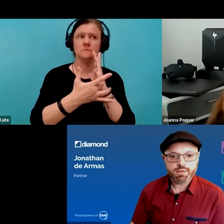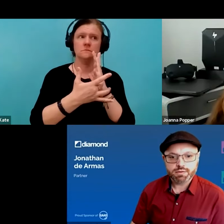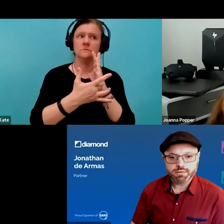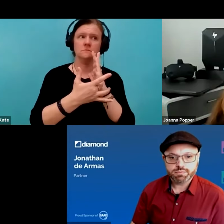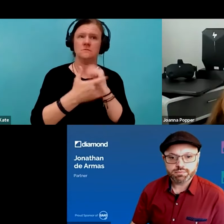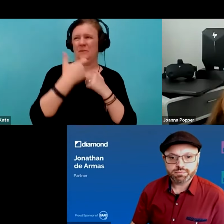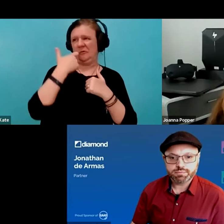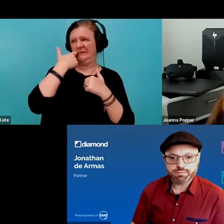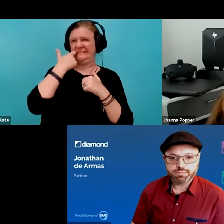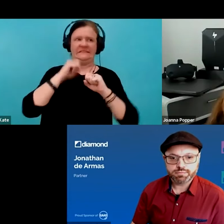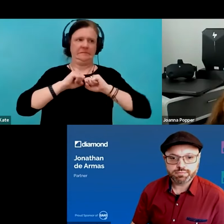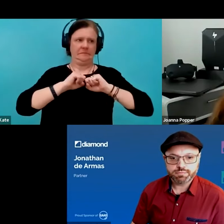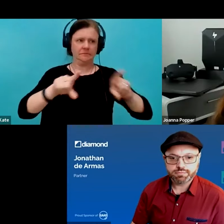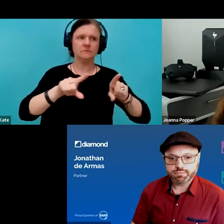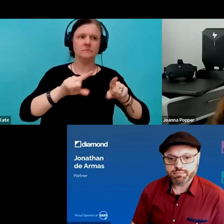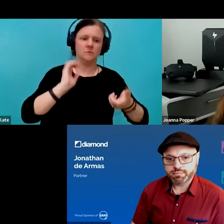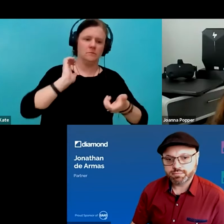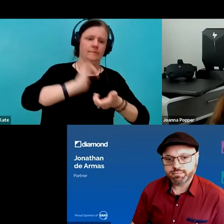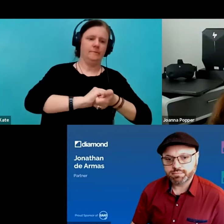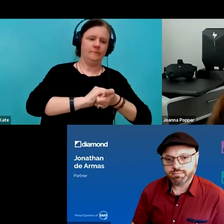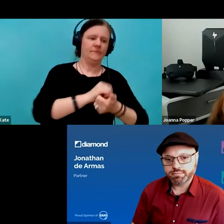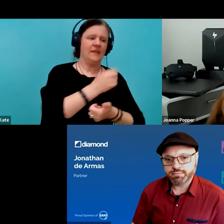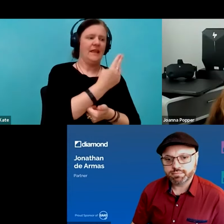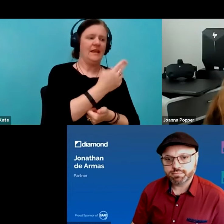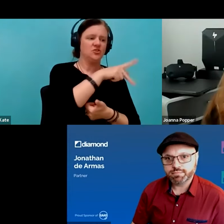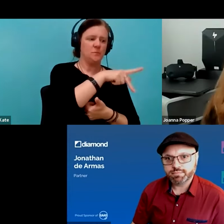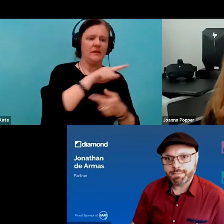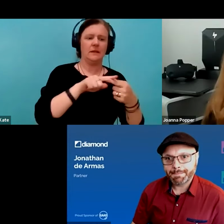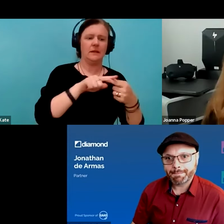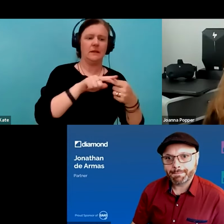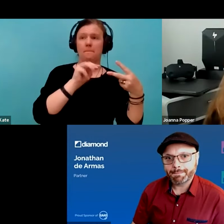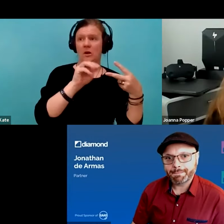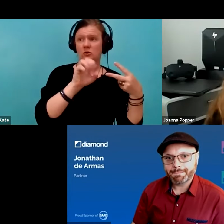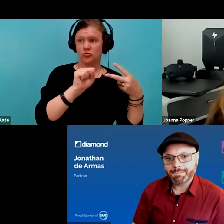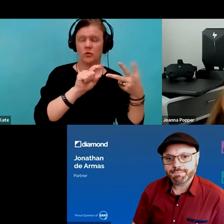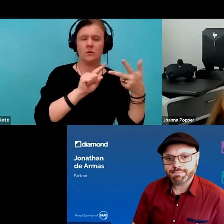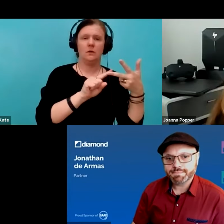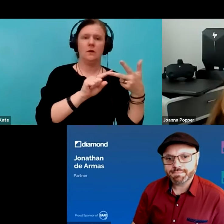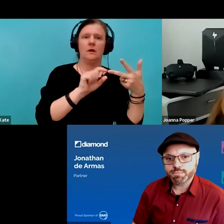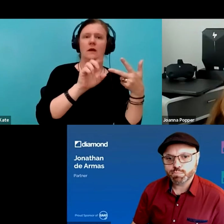announced specifically is a partnership between HP and Microsoft and Valve and so